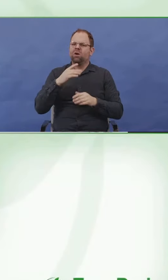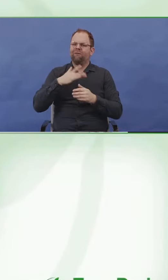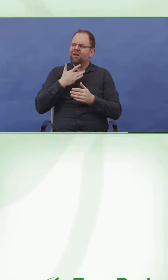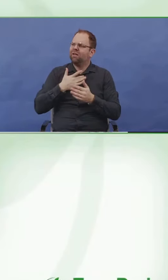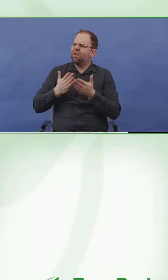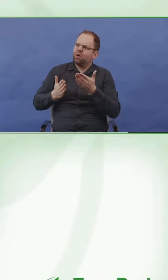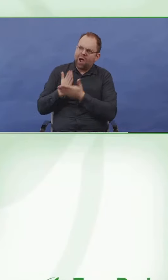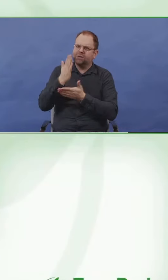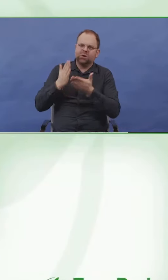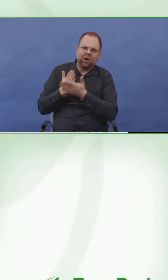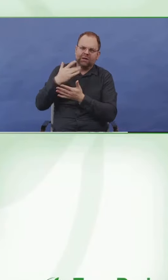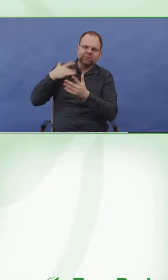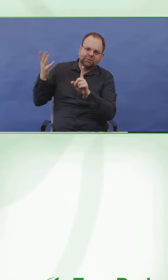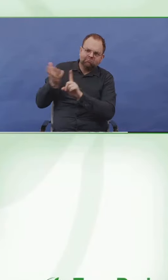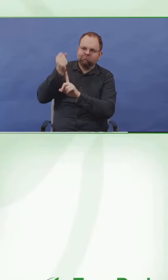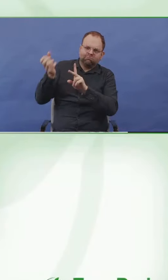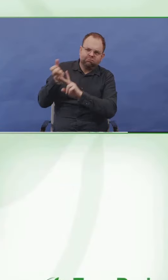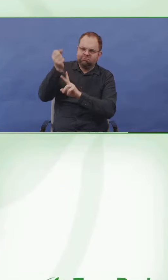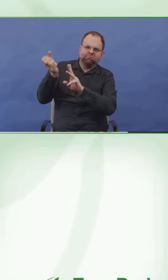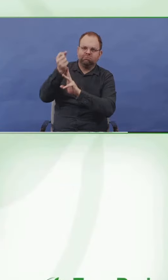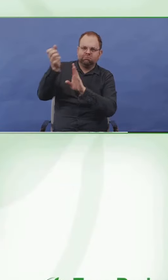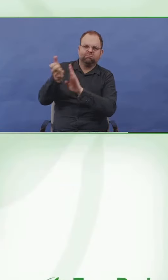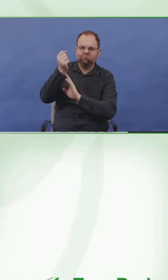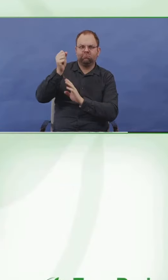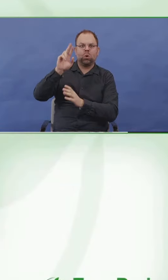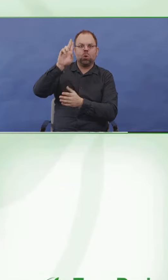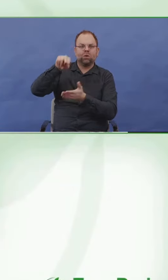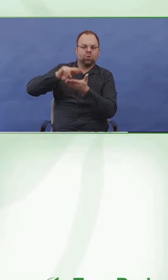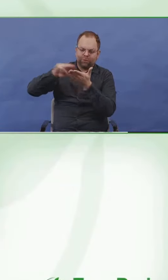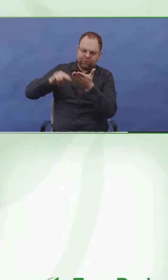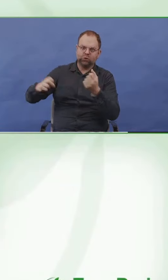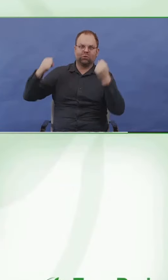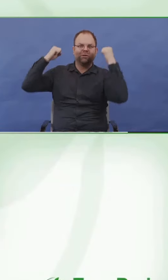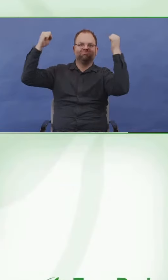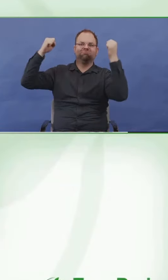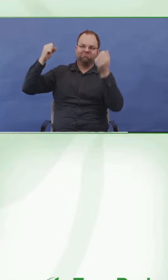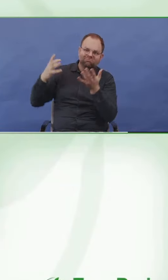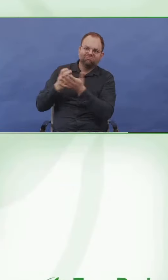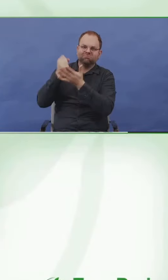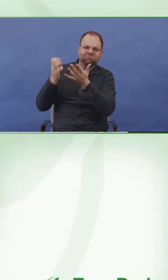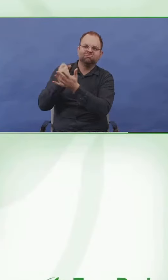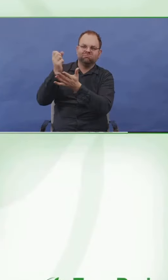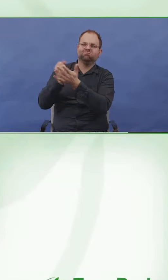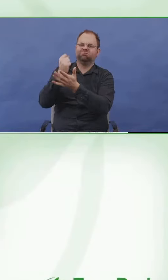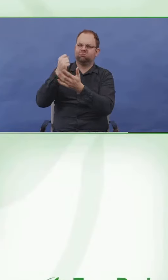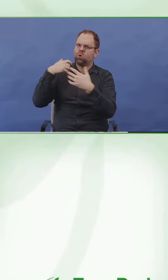In Europe at least we have seen the comeback of the approach, for